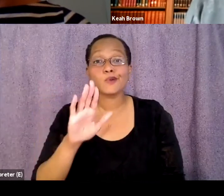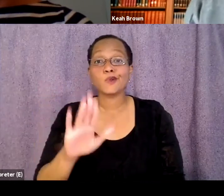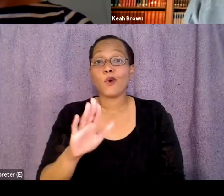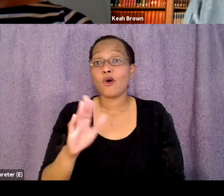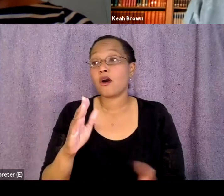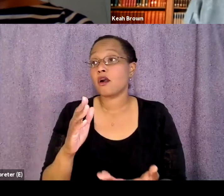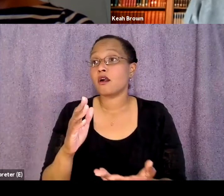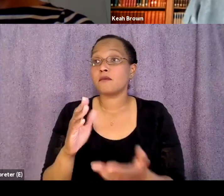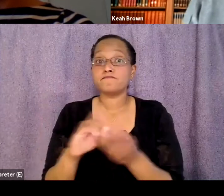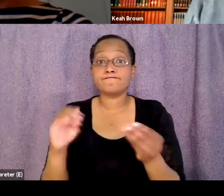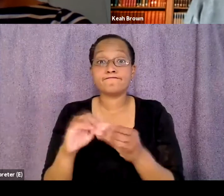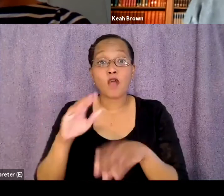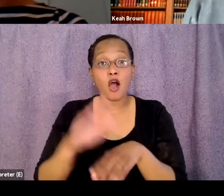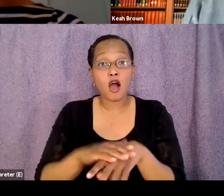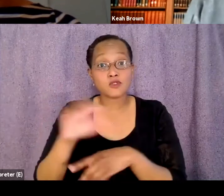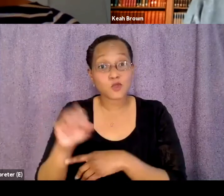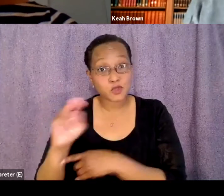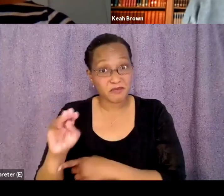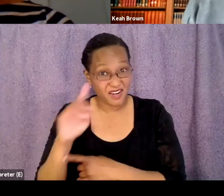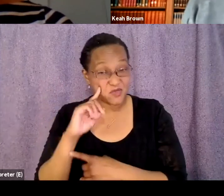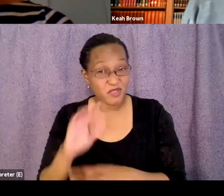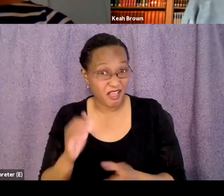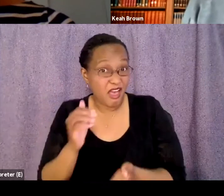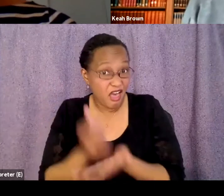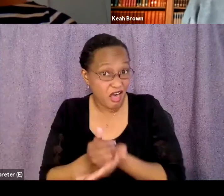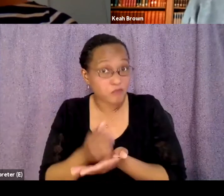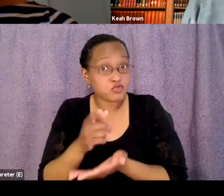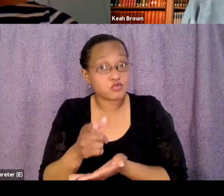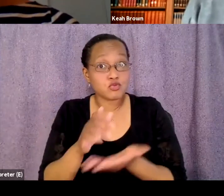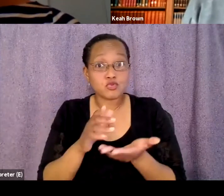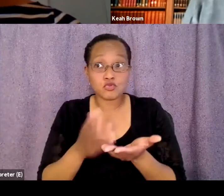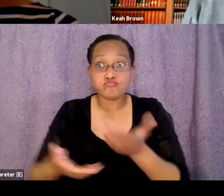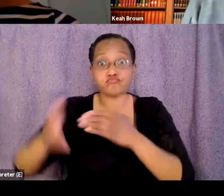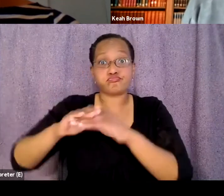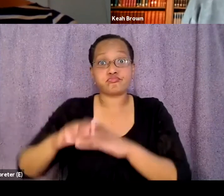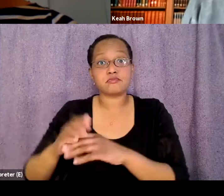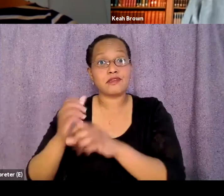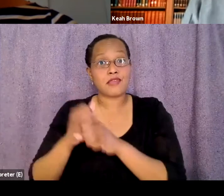that also helped me get writing gigs just Keah Brown: Being myself and talking about the things that I wanted to talk about and